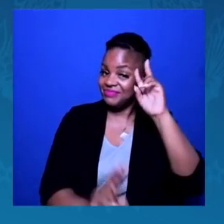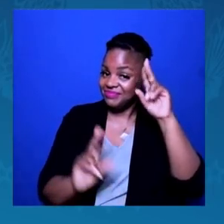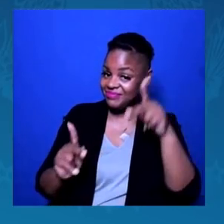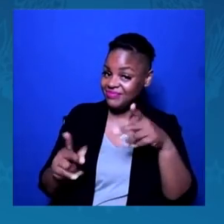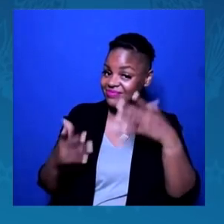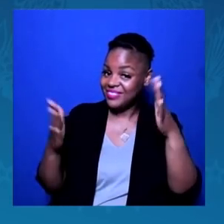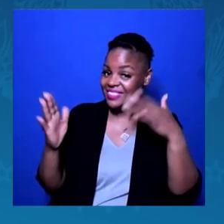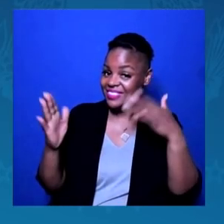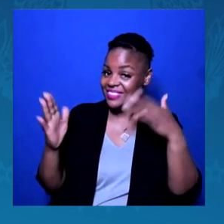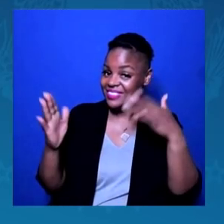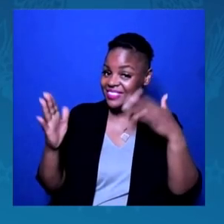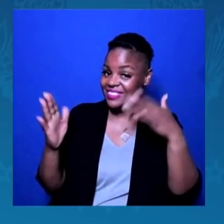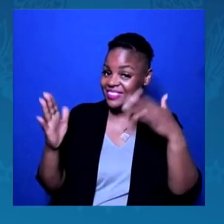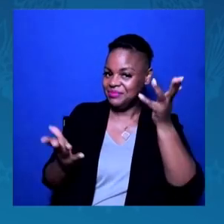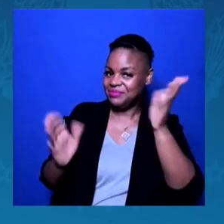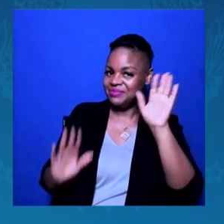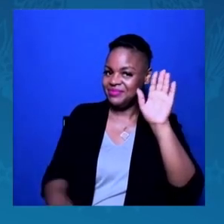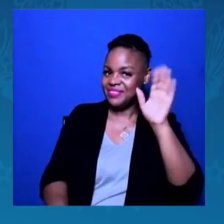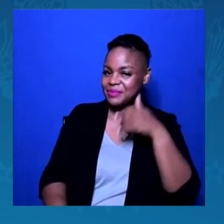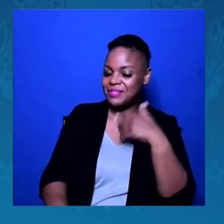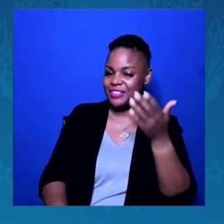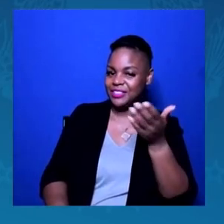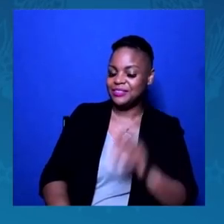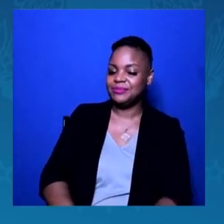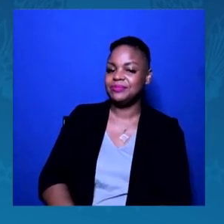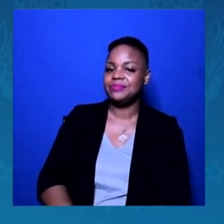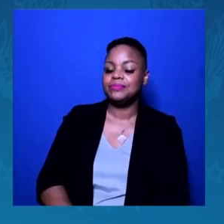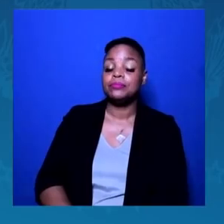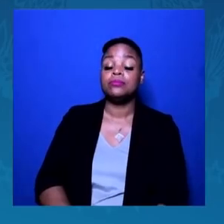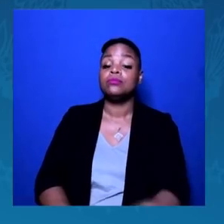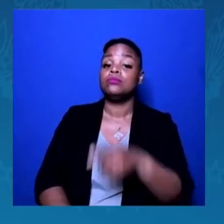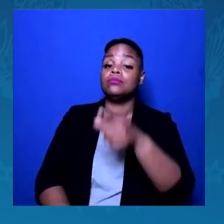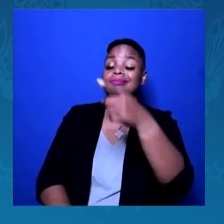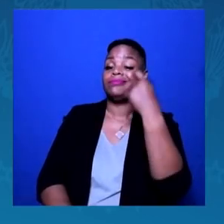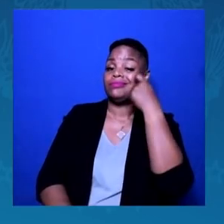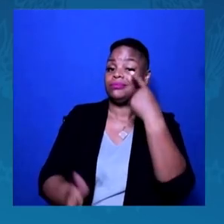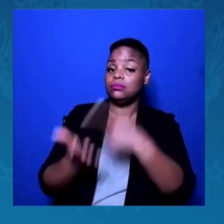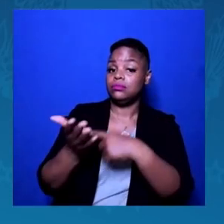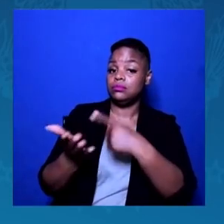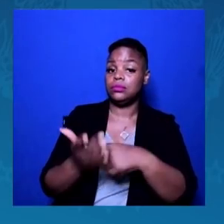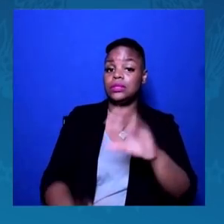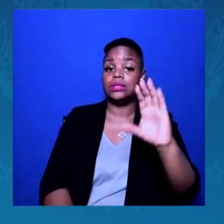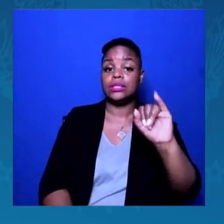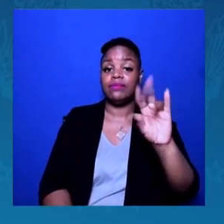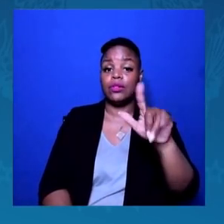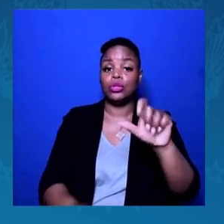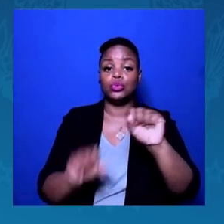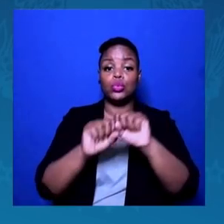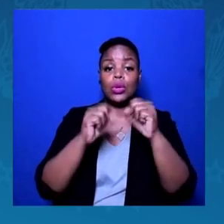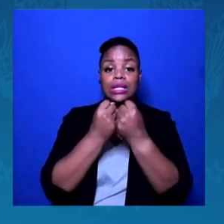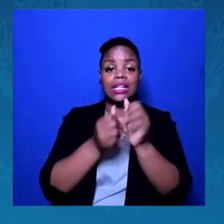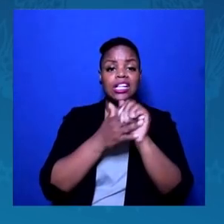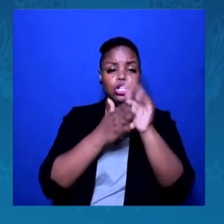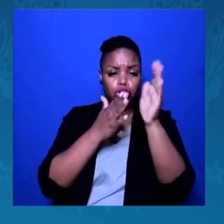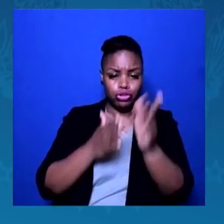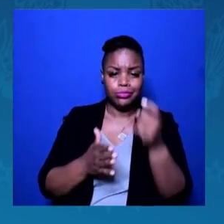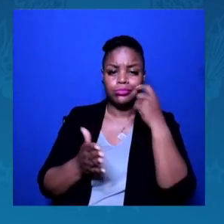with civil society leaders and discuss their efforts to increase human and political rights in this country. And during this trip,